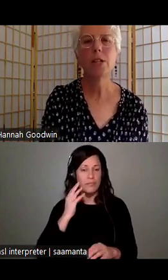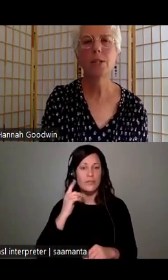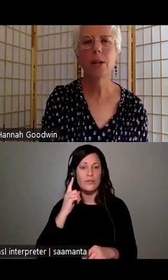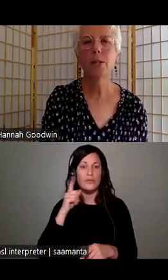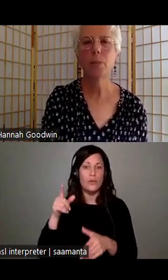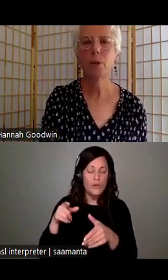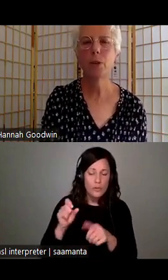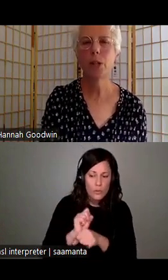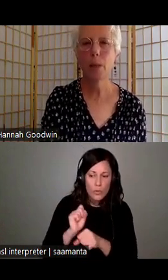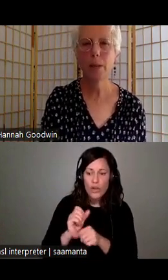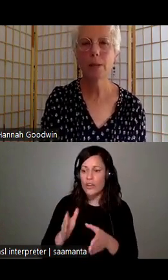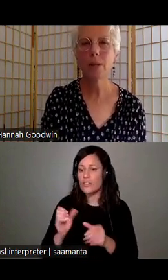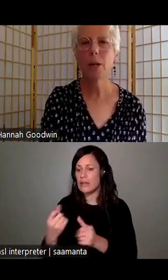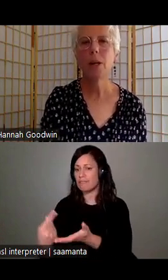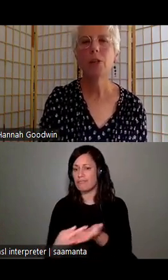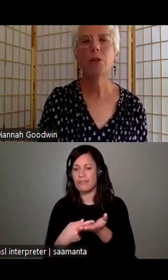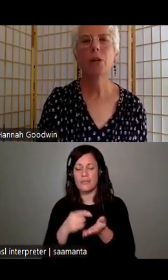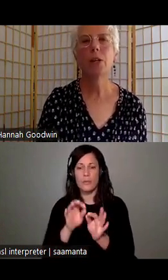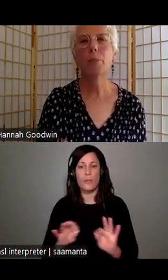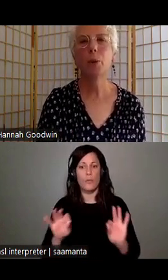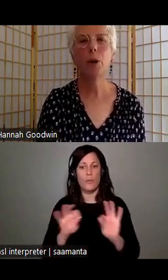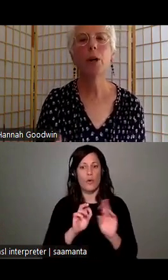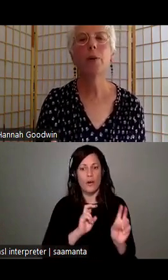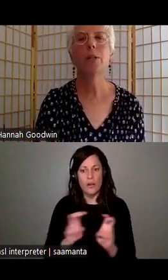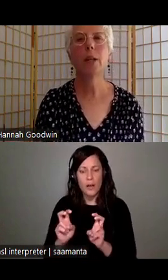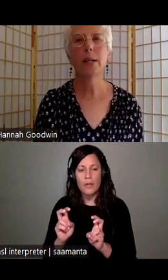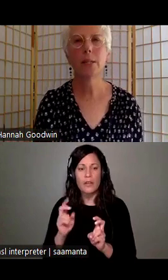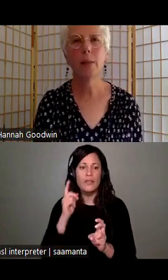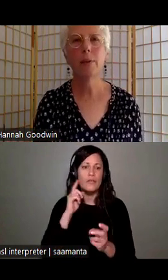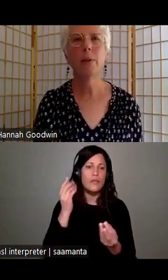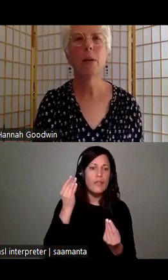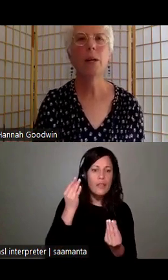to discuss important topics to explore going to the next level